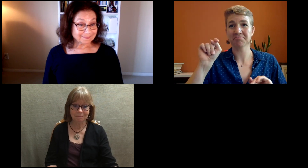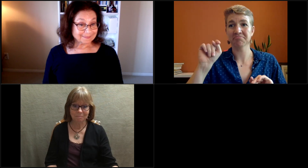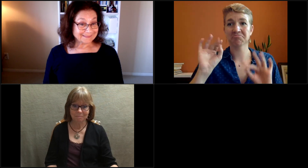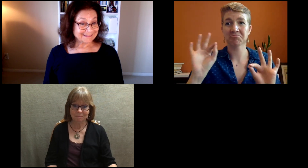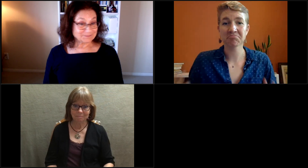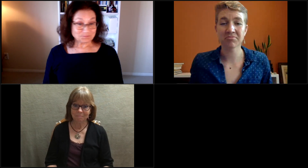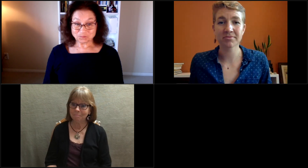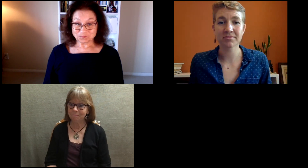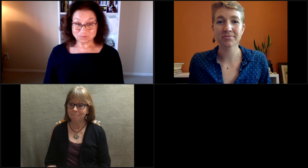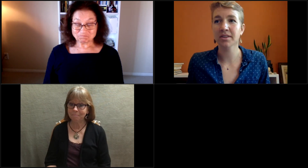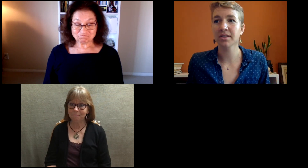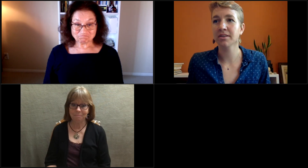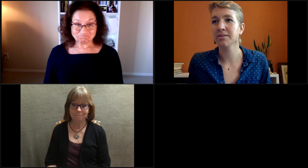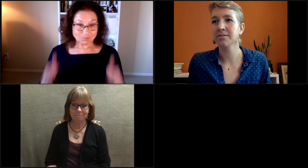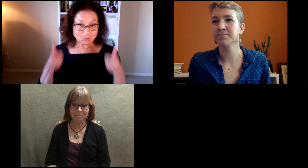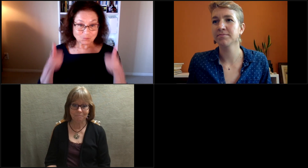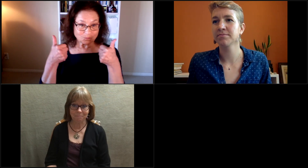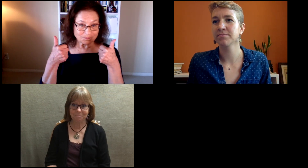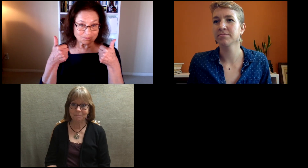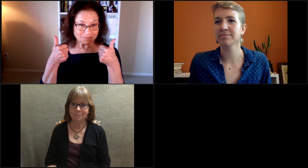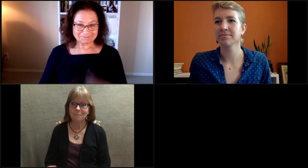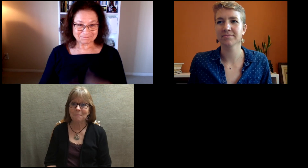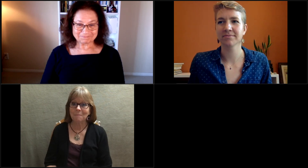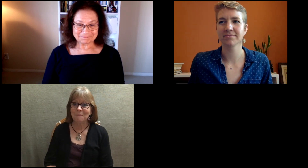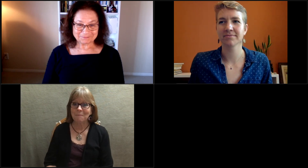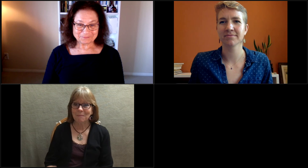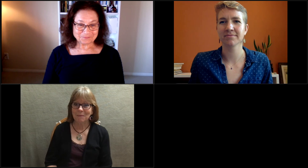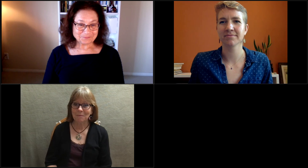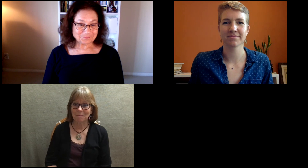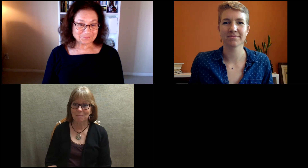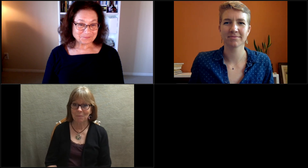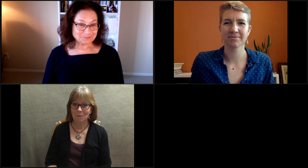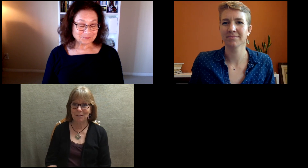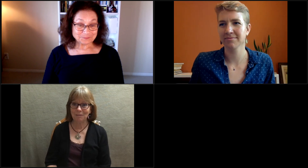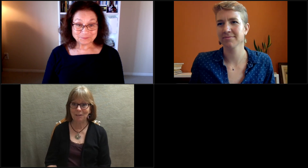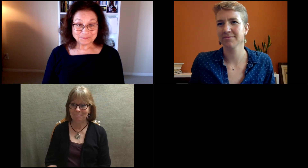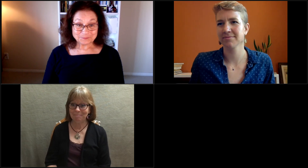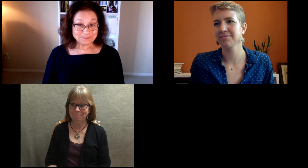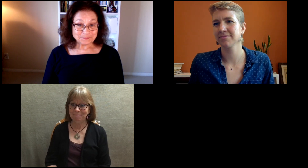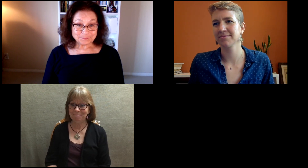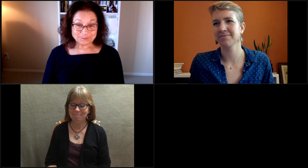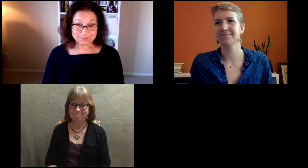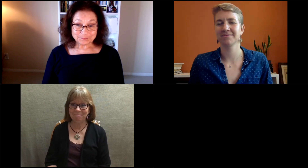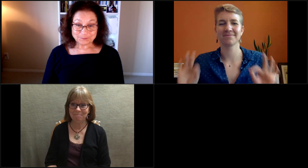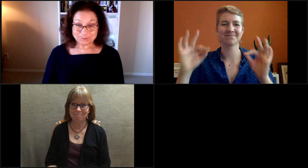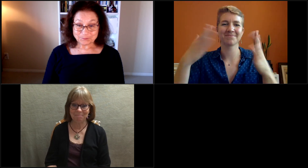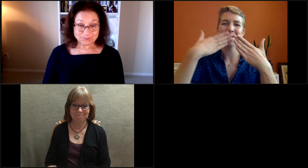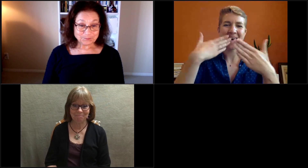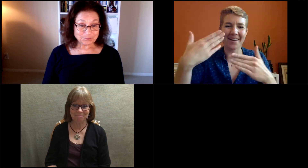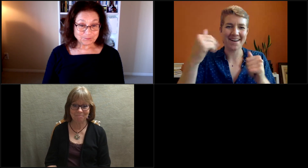I think that’s it. Dr. Mayberry: Wonderful.